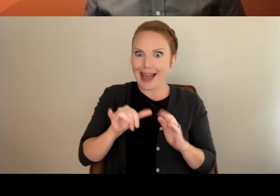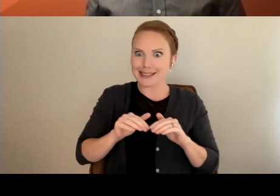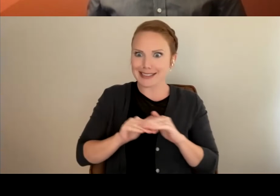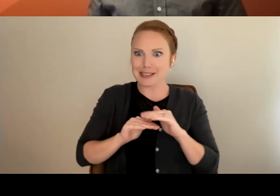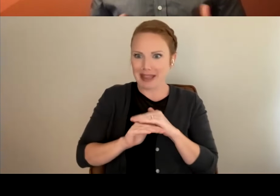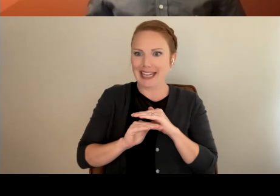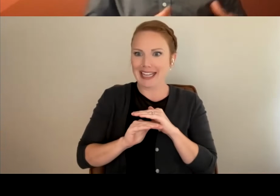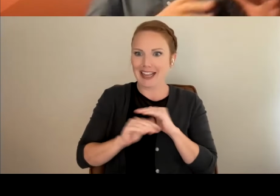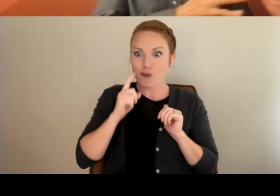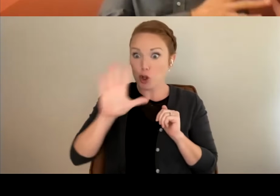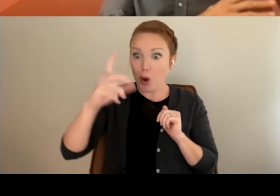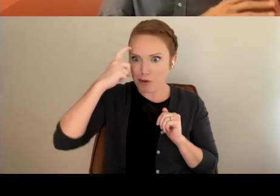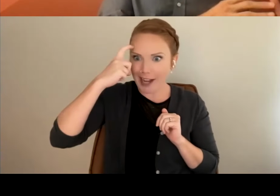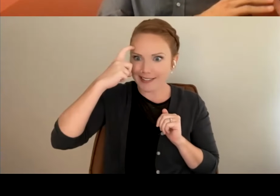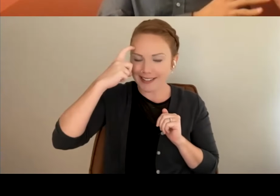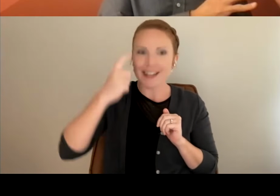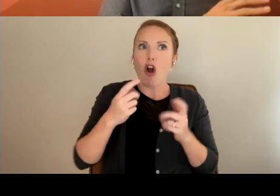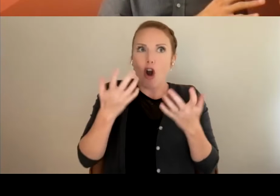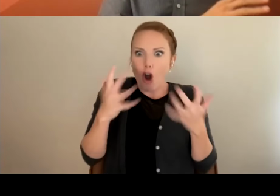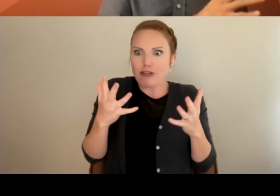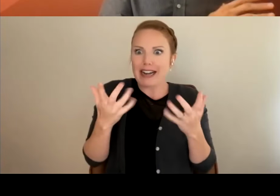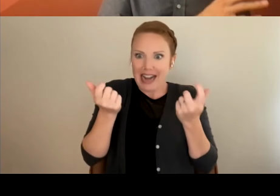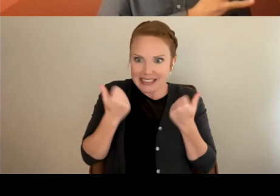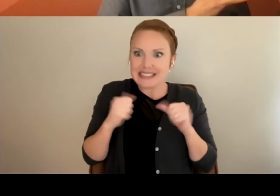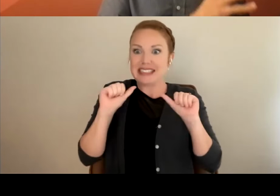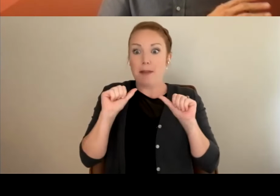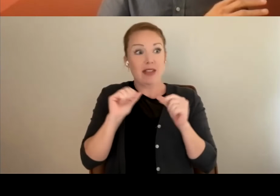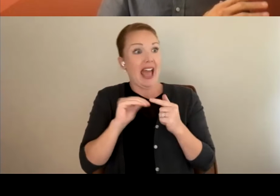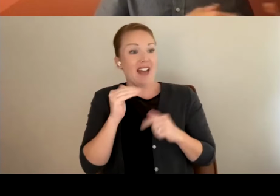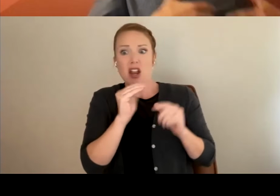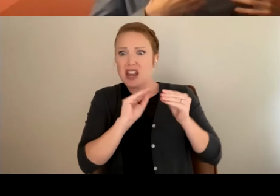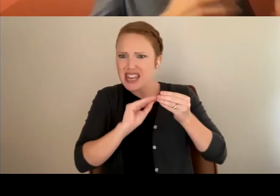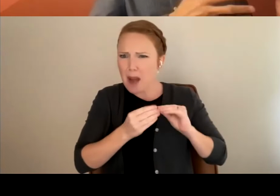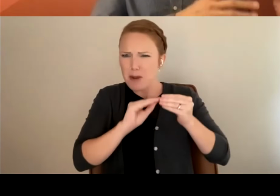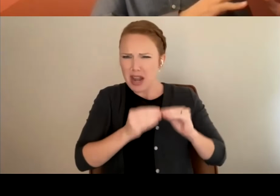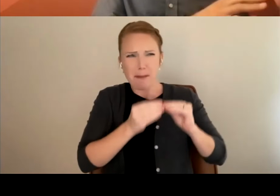It's already an attempt to take something that's very, very difficult for us to perceive